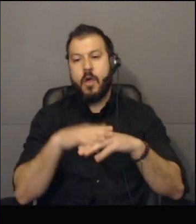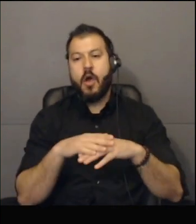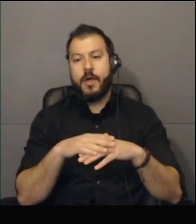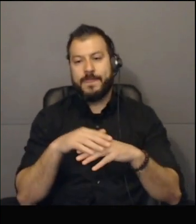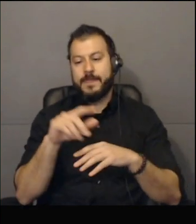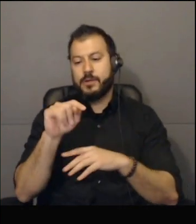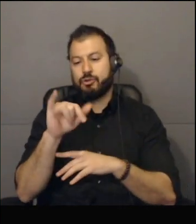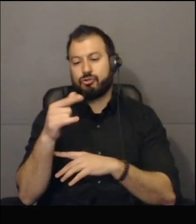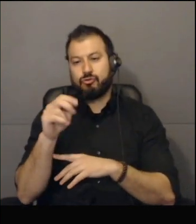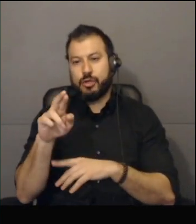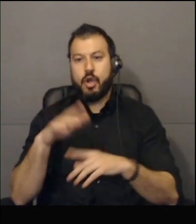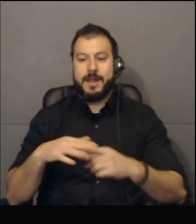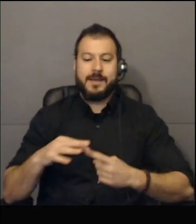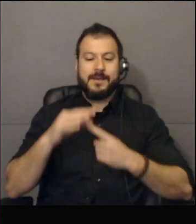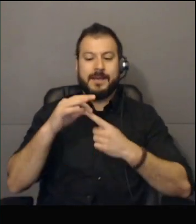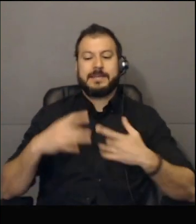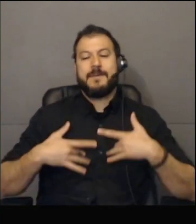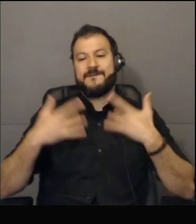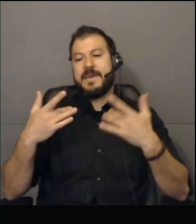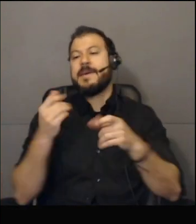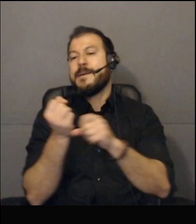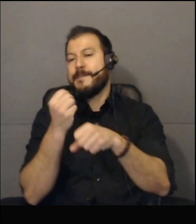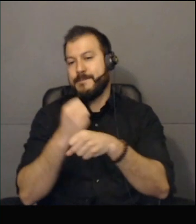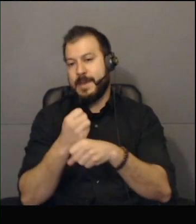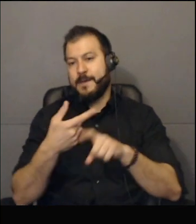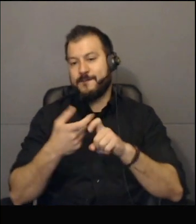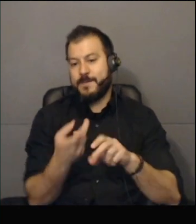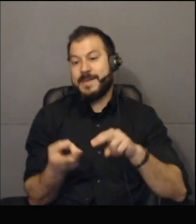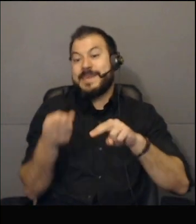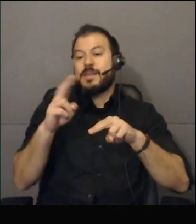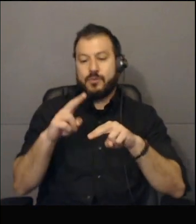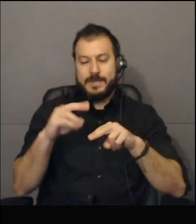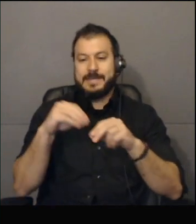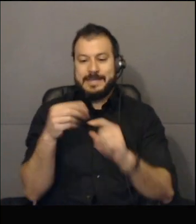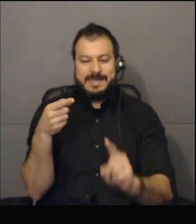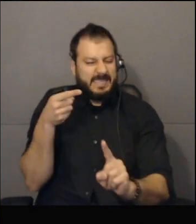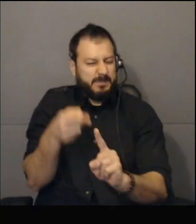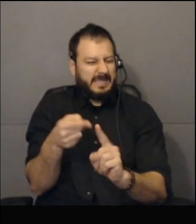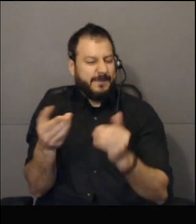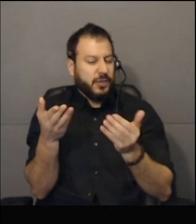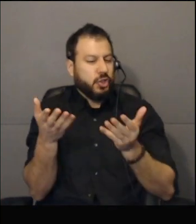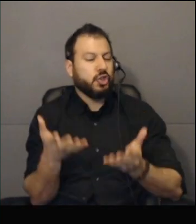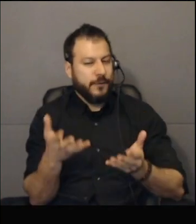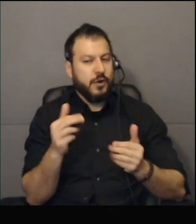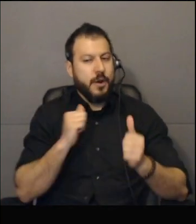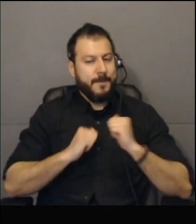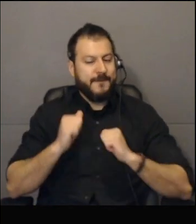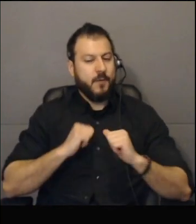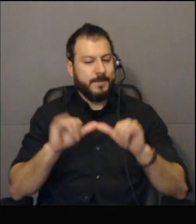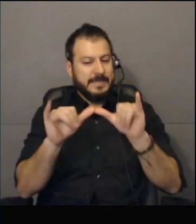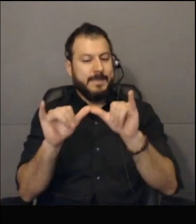a custom event generated from an increase in specific server performance metrics.